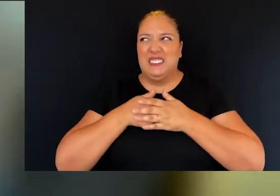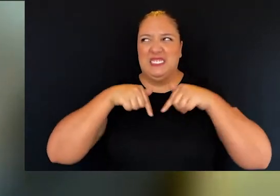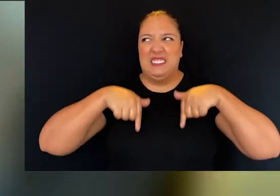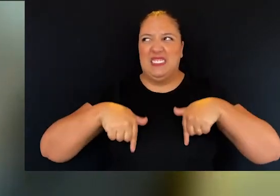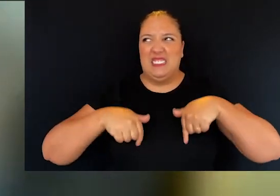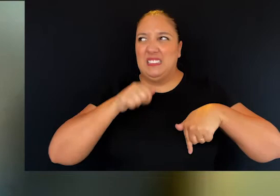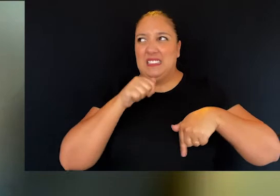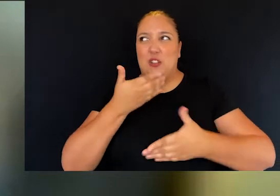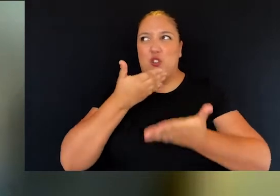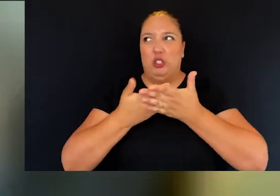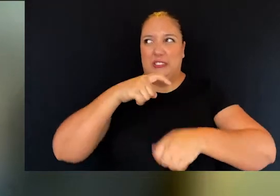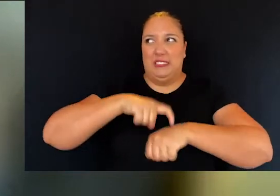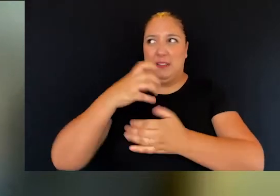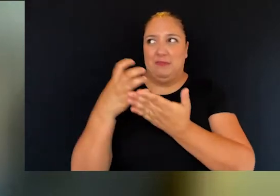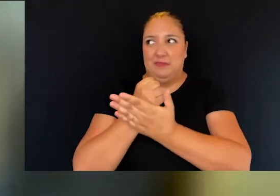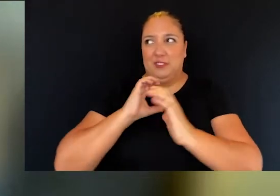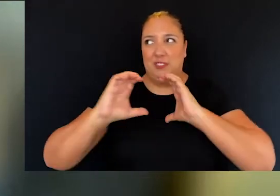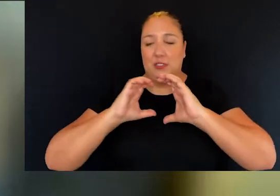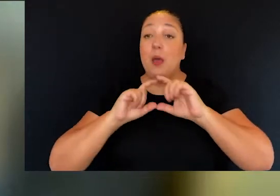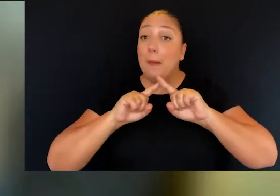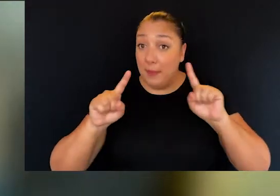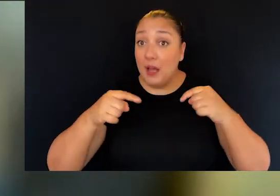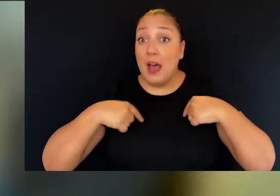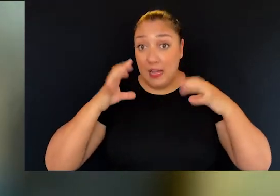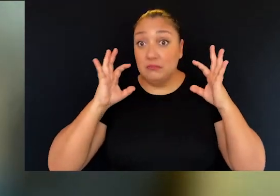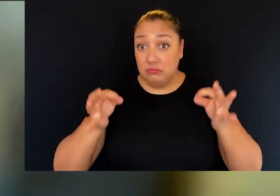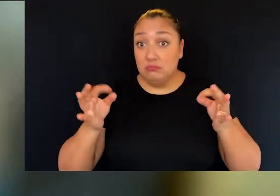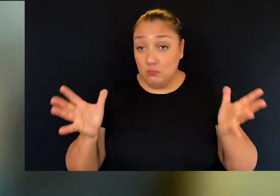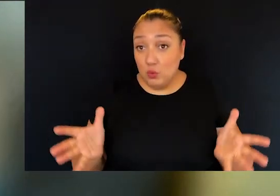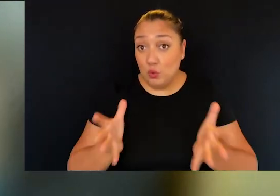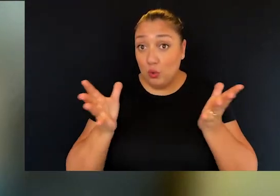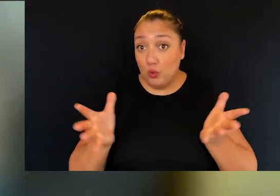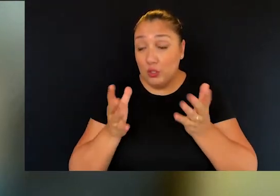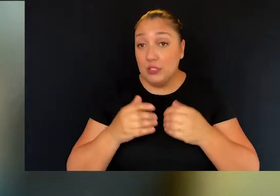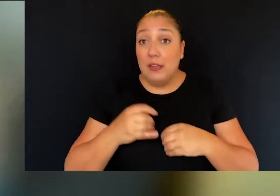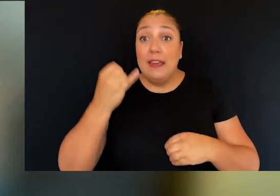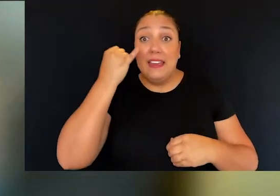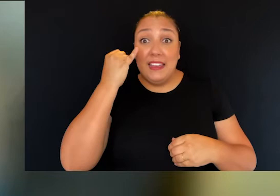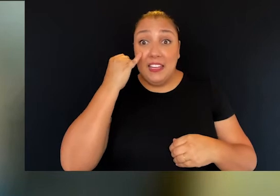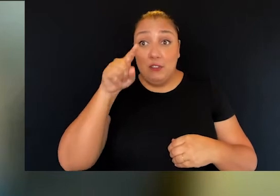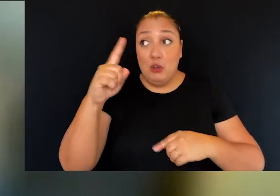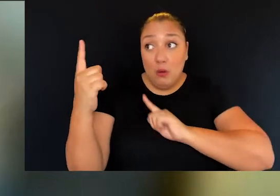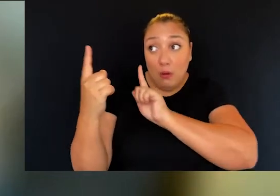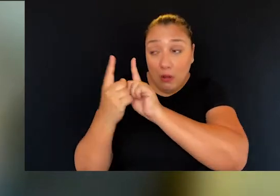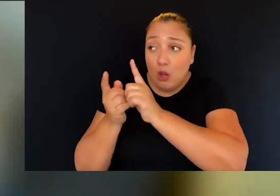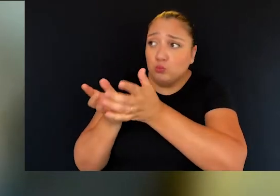but I would encourage that even if that fails, you're trying to do something in the moment,